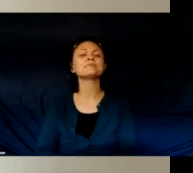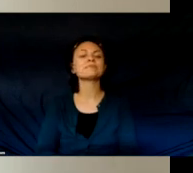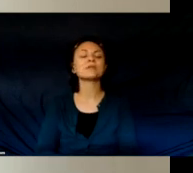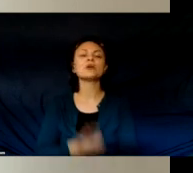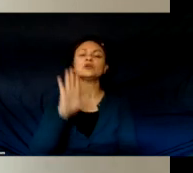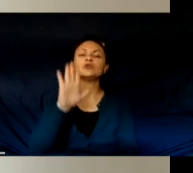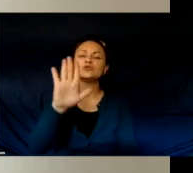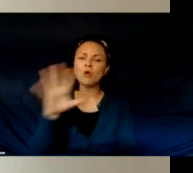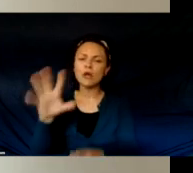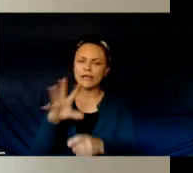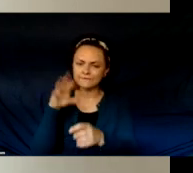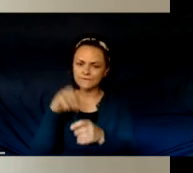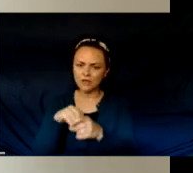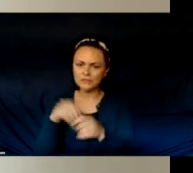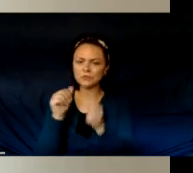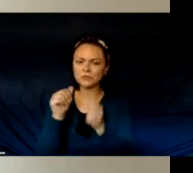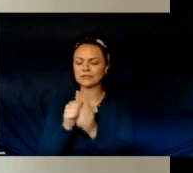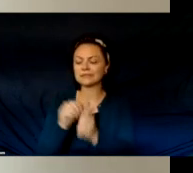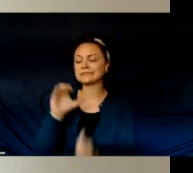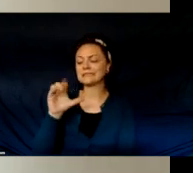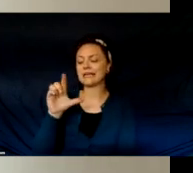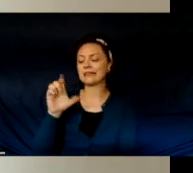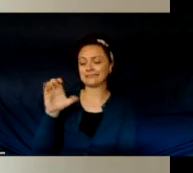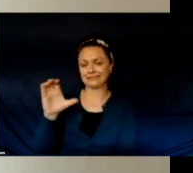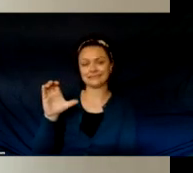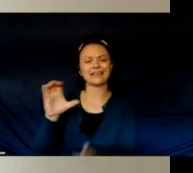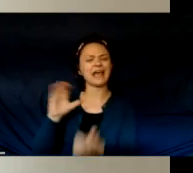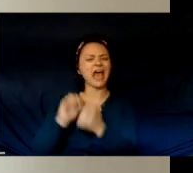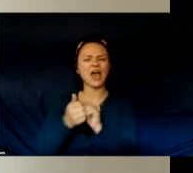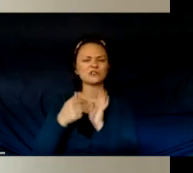the CLEC represent disability Pride?